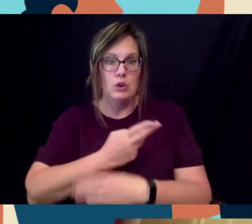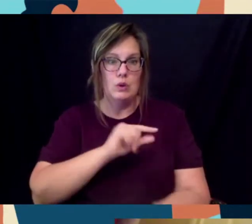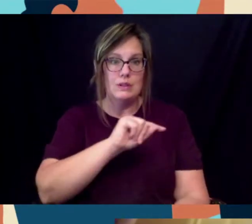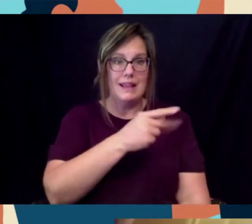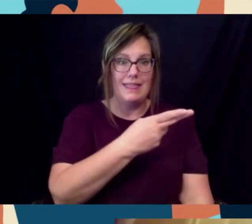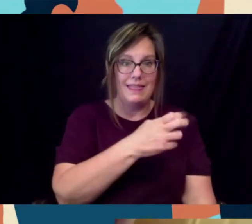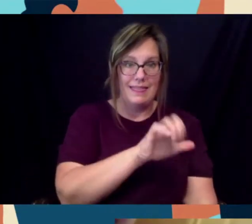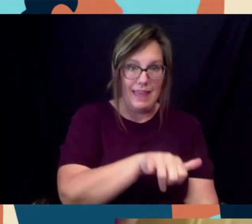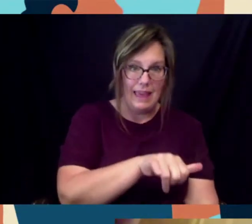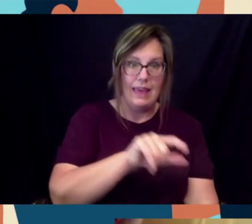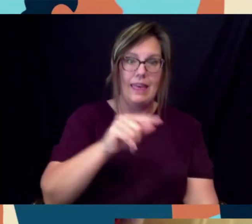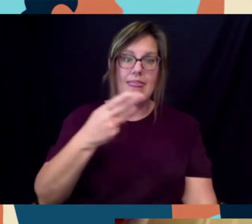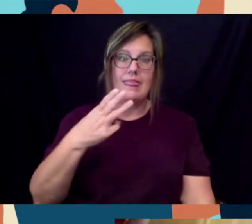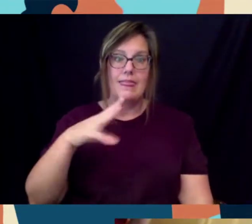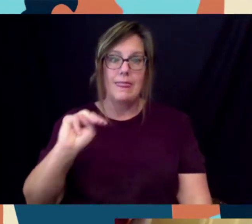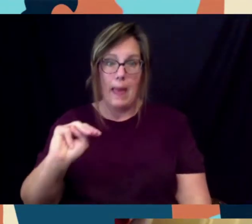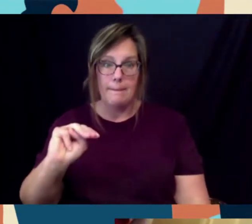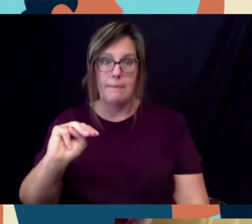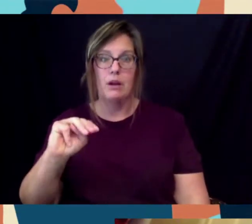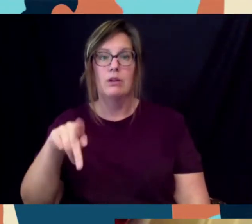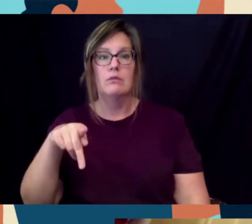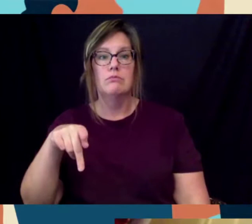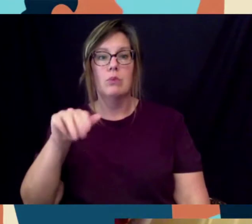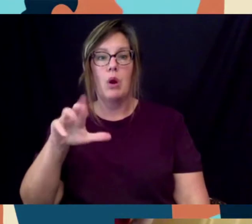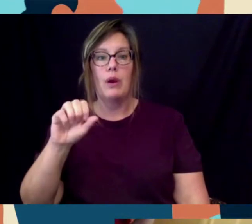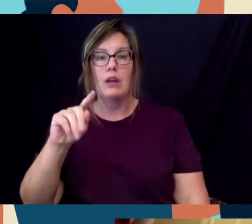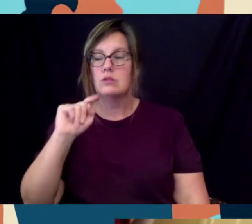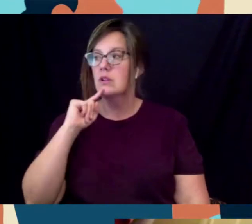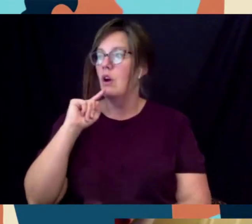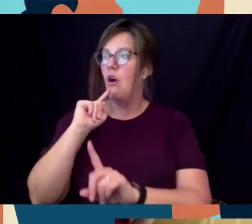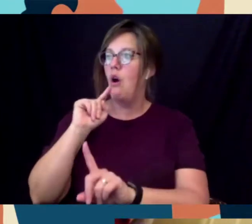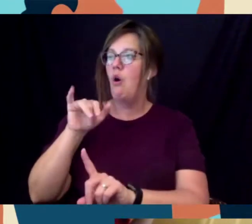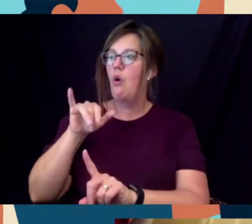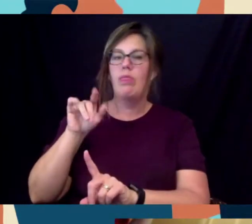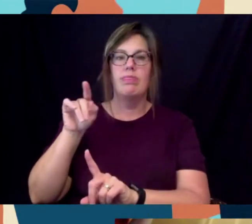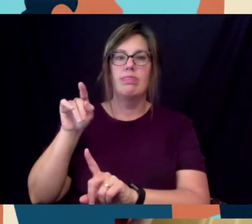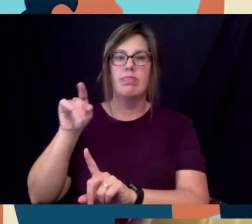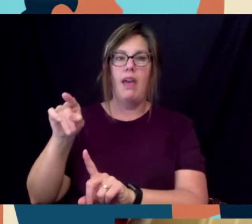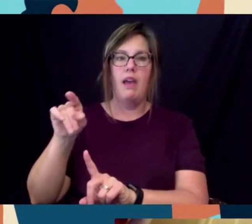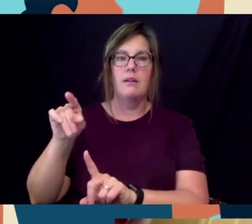the street you don't know their gender you're just like oh that cool shirt or something and